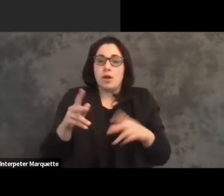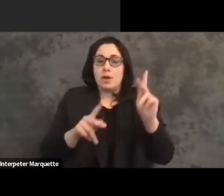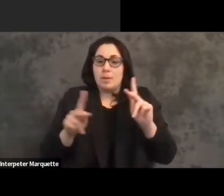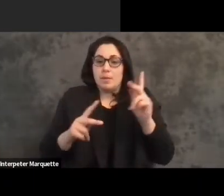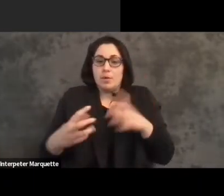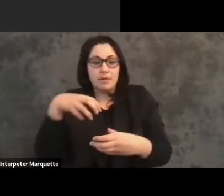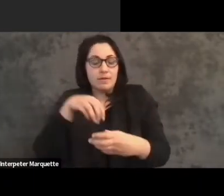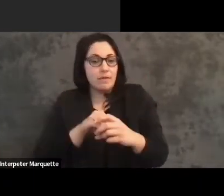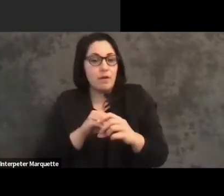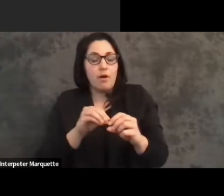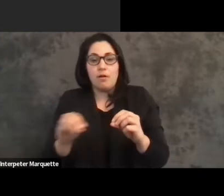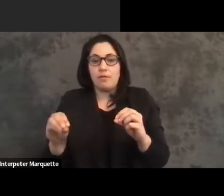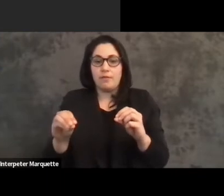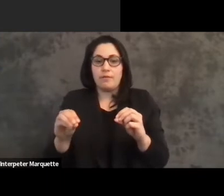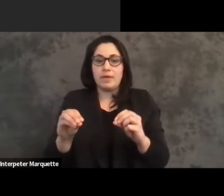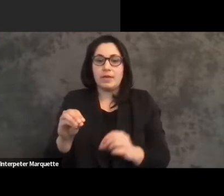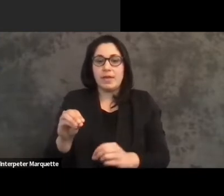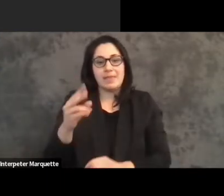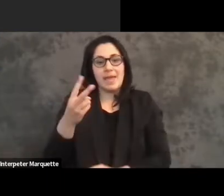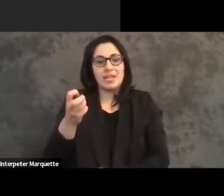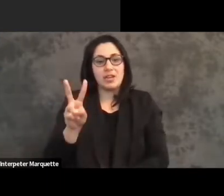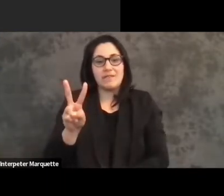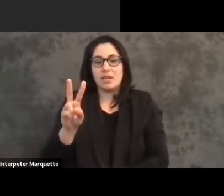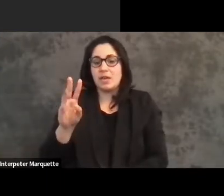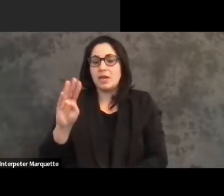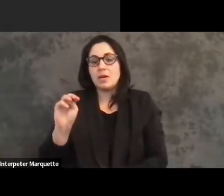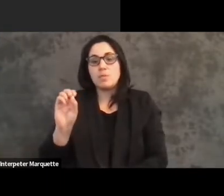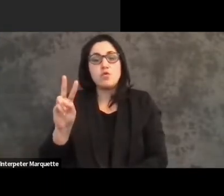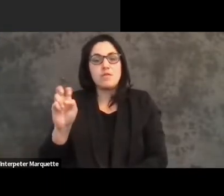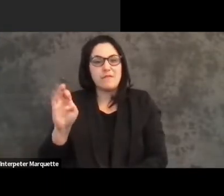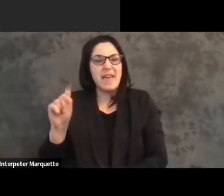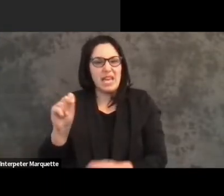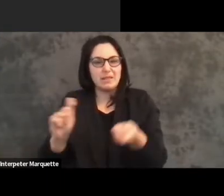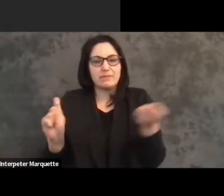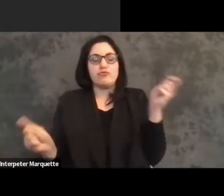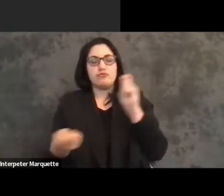involvement of people with HIV, known as MIPA, originally inspired by the visionary Denver